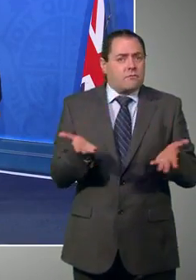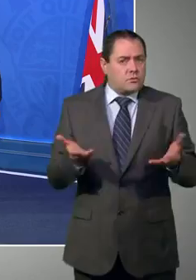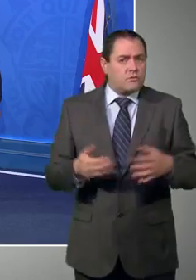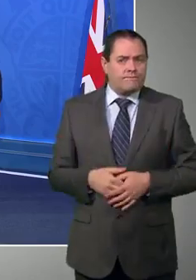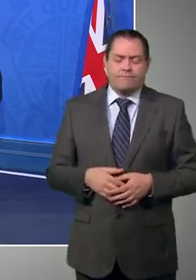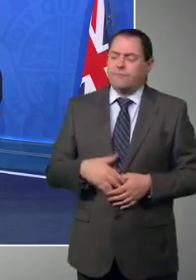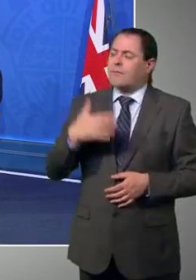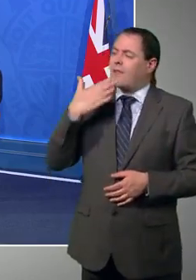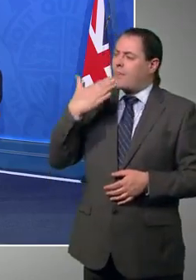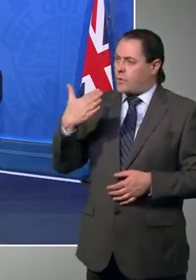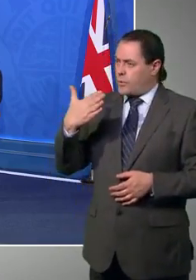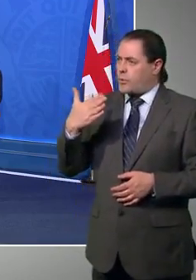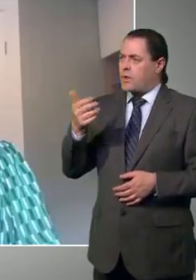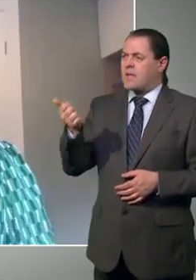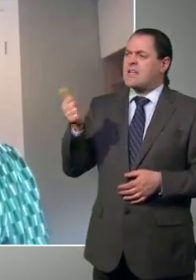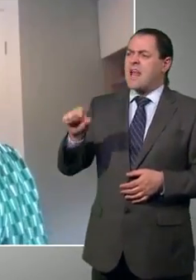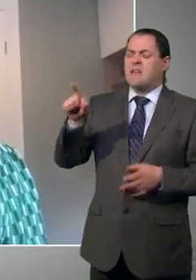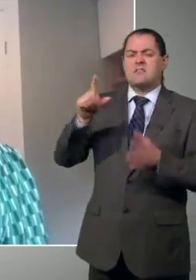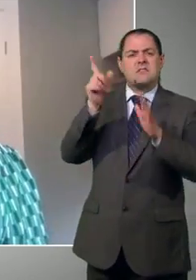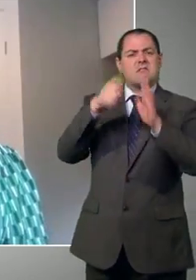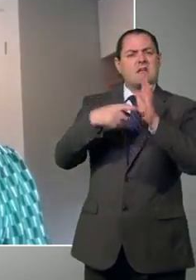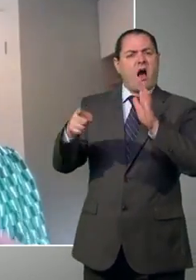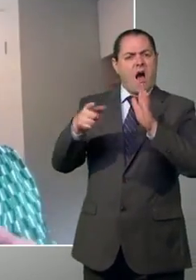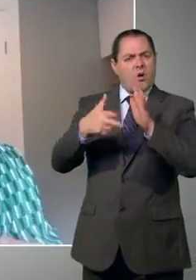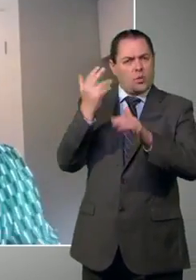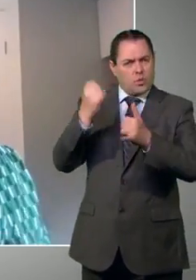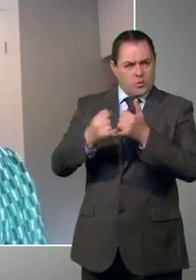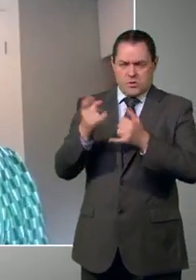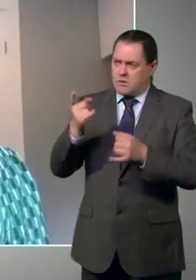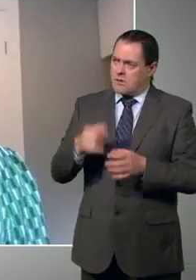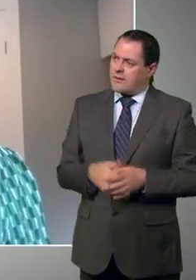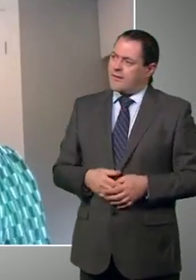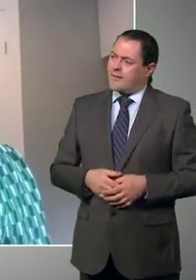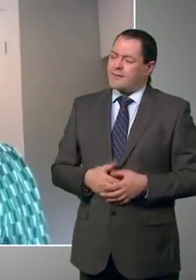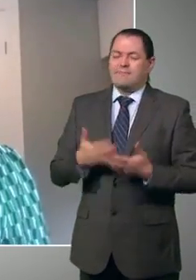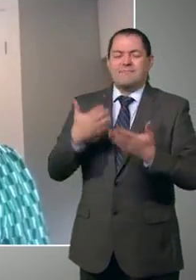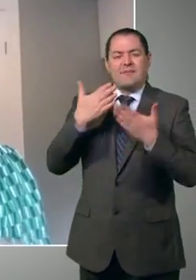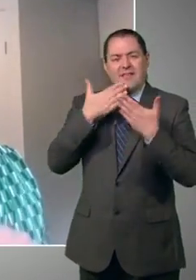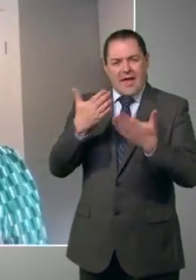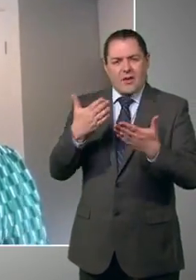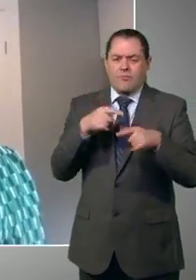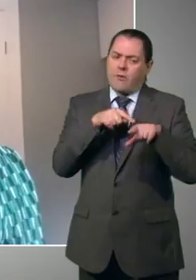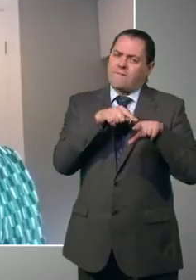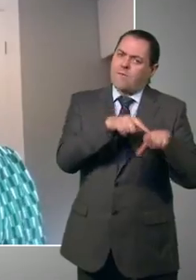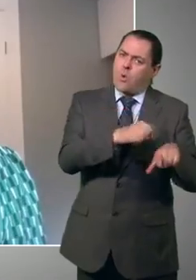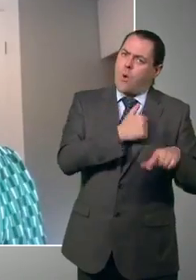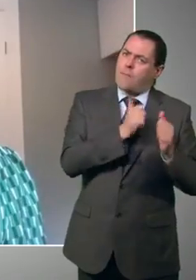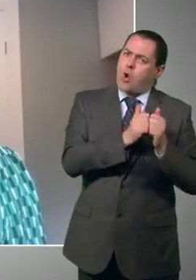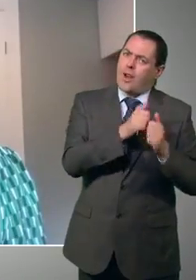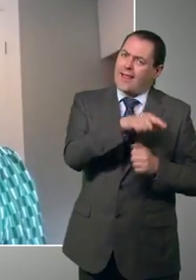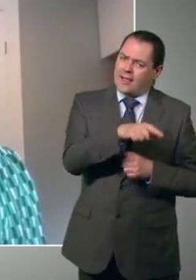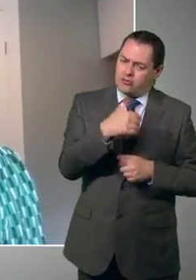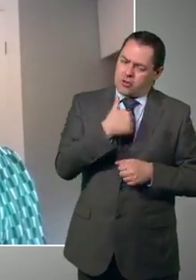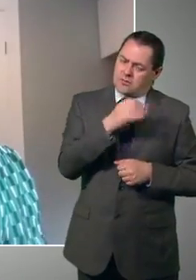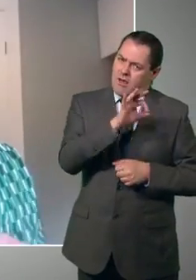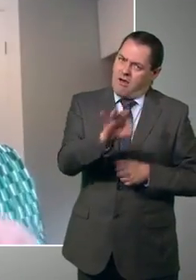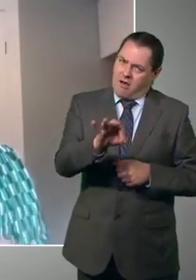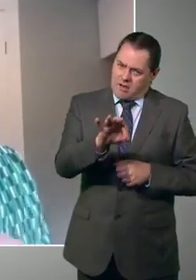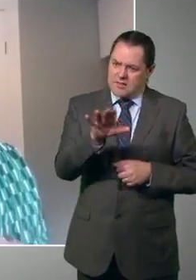Rigby at Sky. Thank you, Secretary of State just to follow up on that and